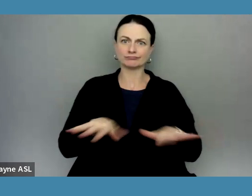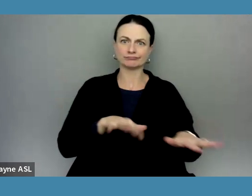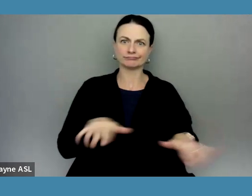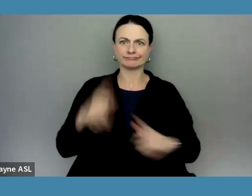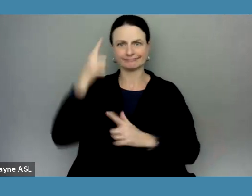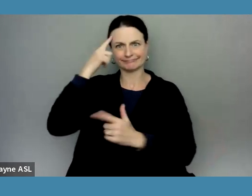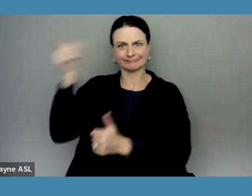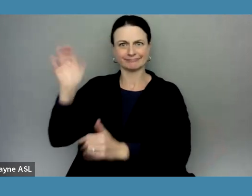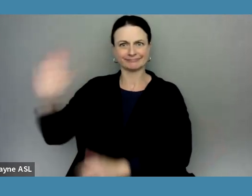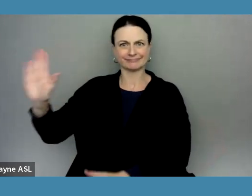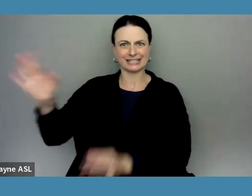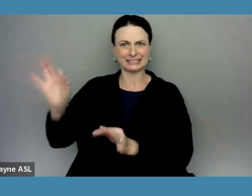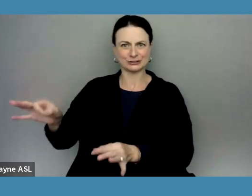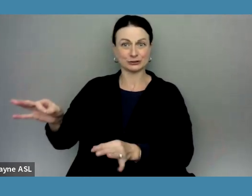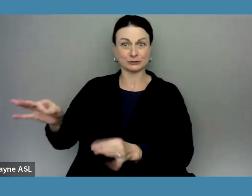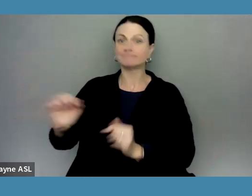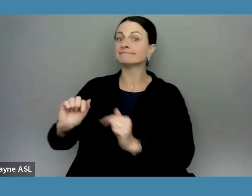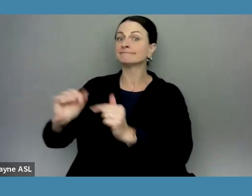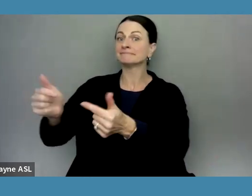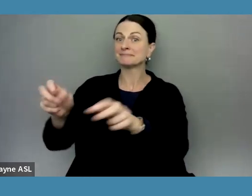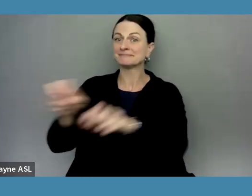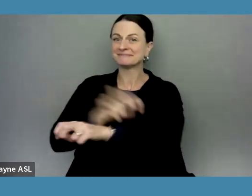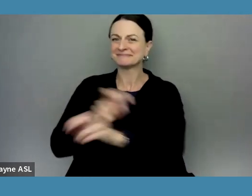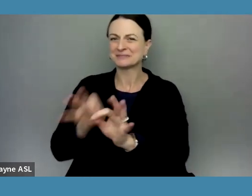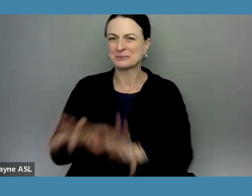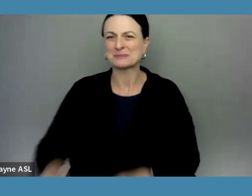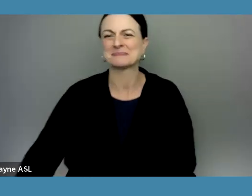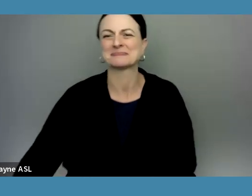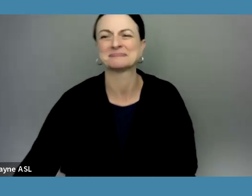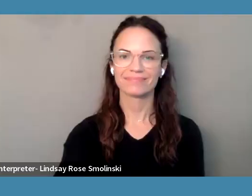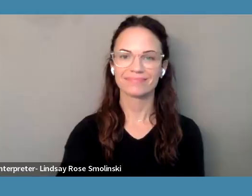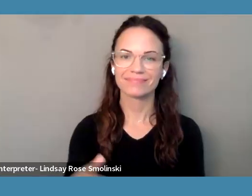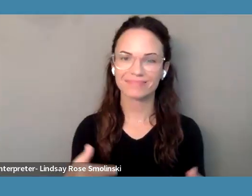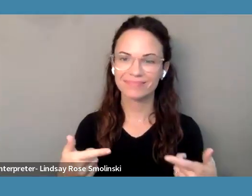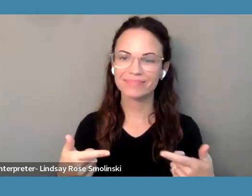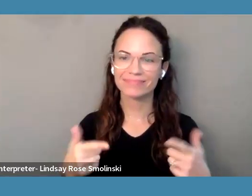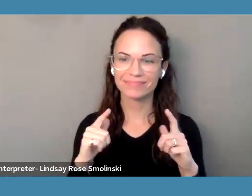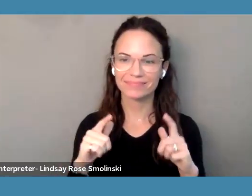You know, how many cases that they have before them,